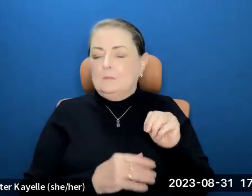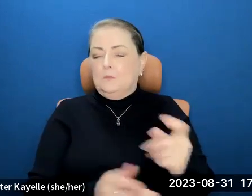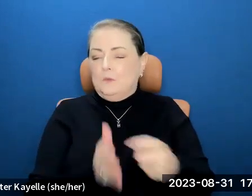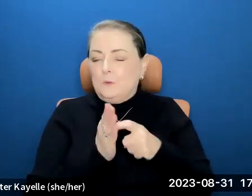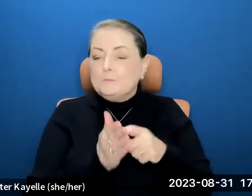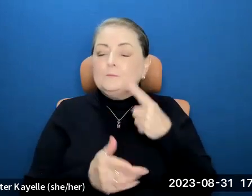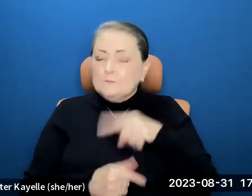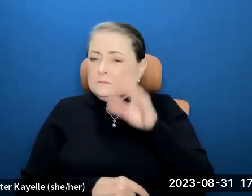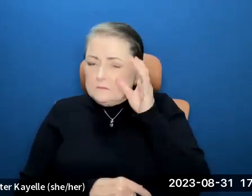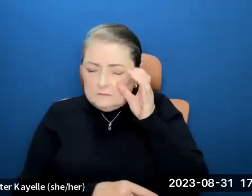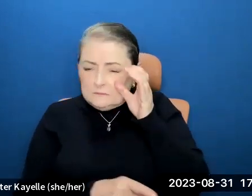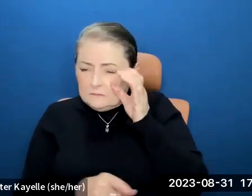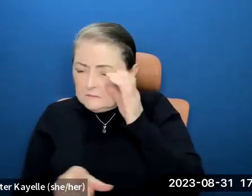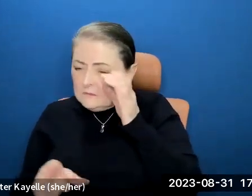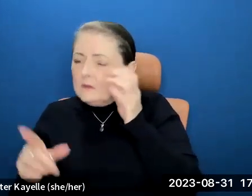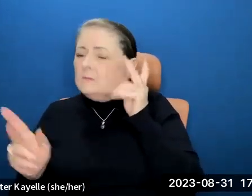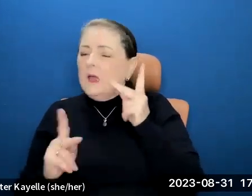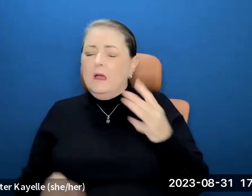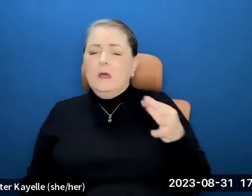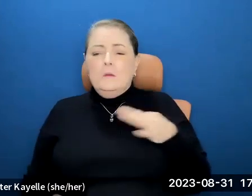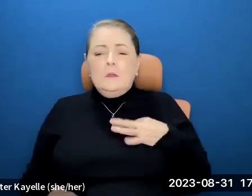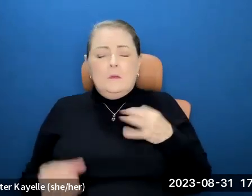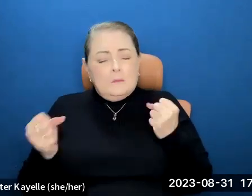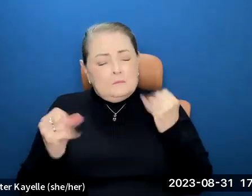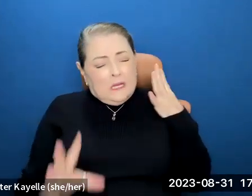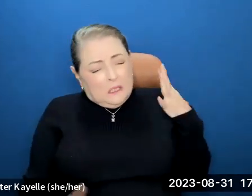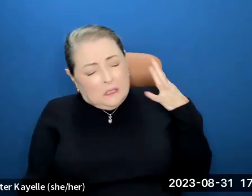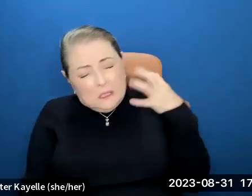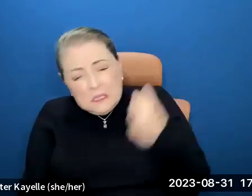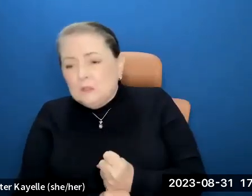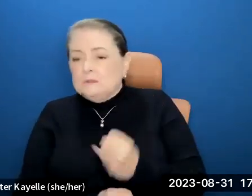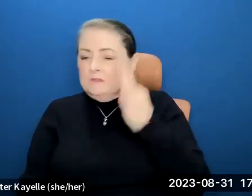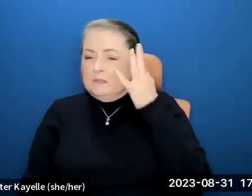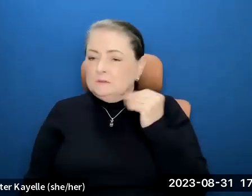we heard significant concerns from applicants with many years of experience that they were having to